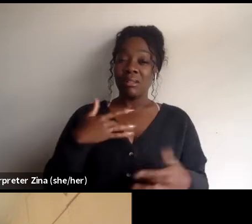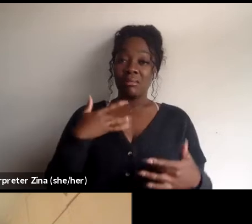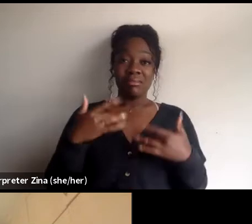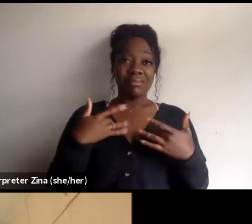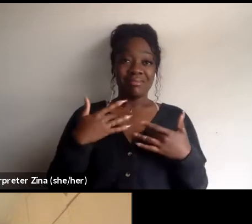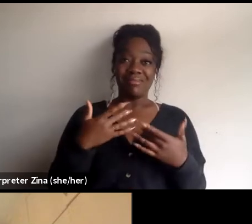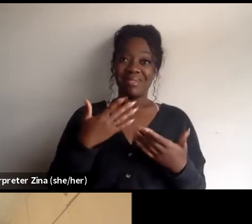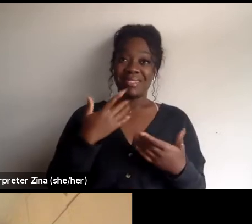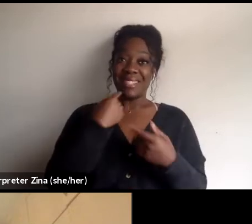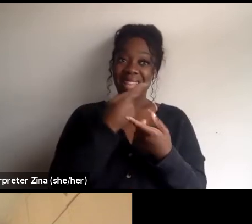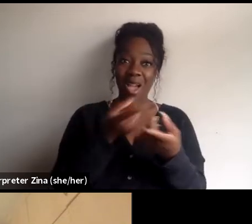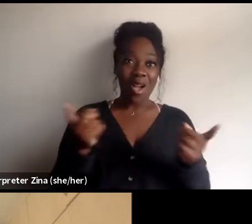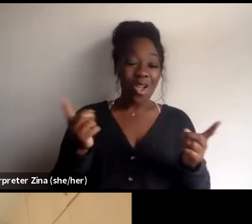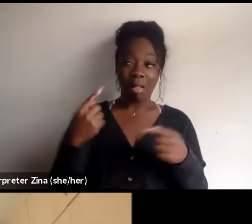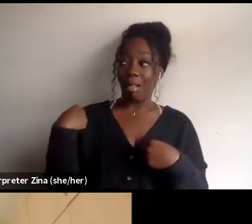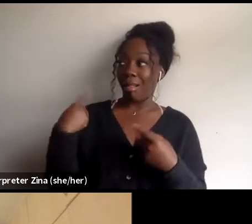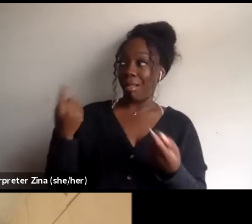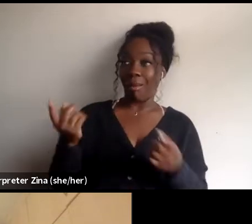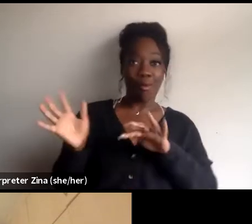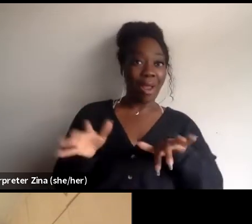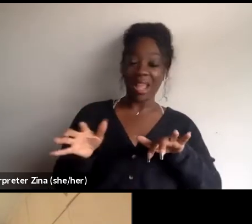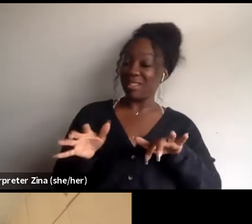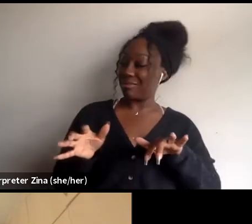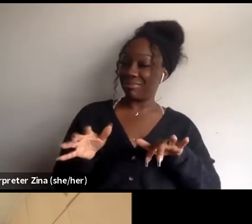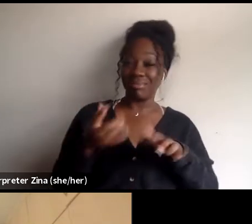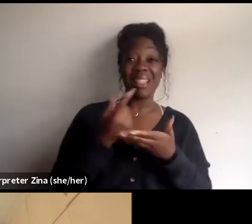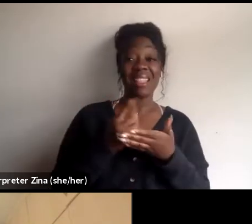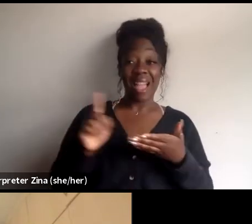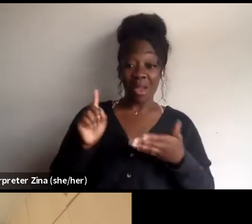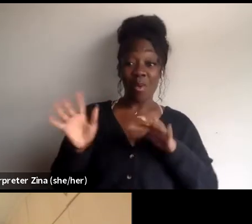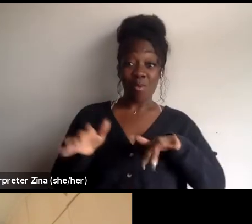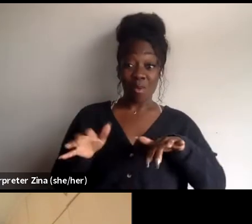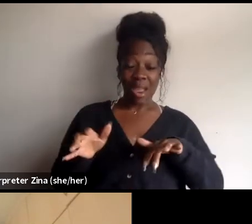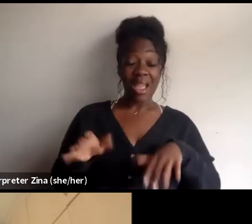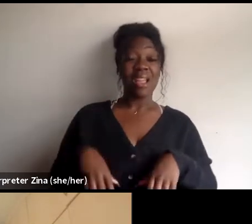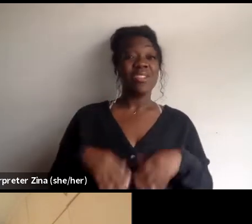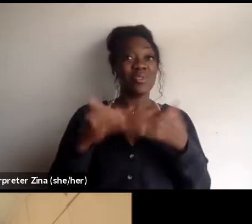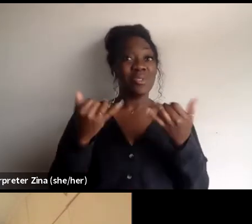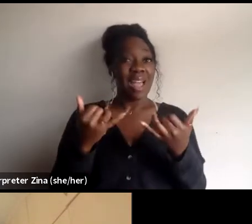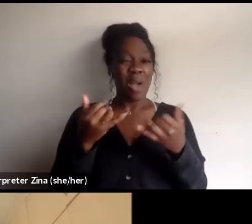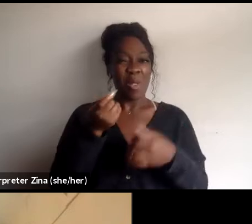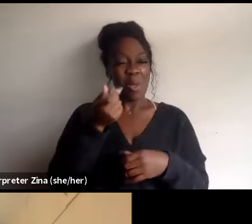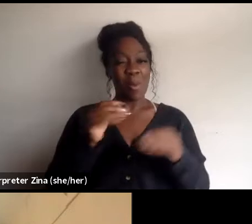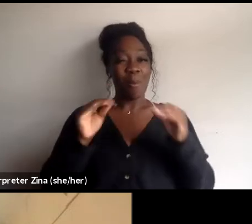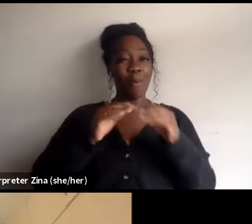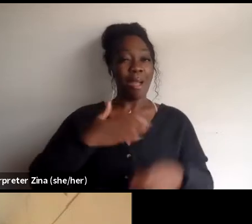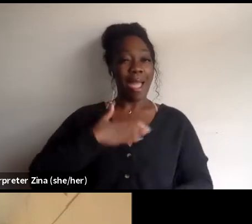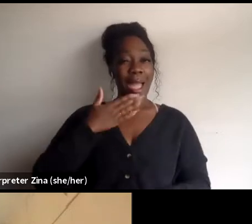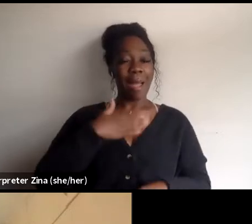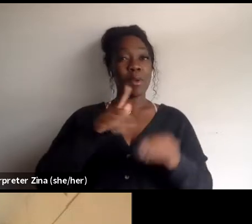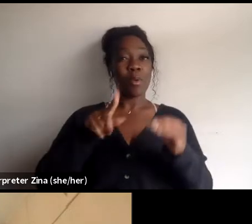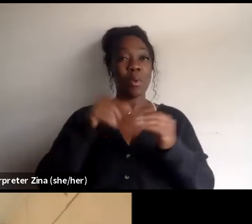It has been like most of last week was rains. So we're always a little bit happier in England when the sun is out. So the sun is out.